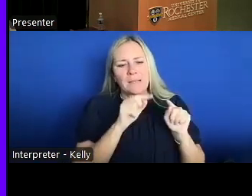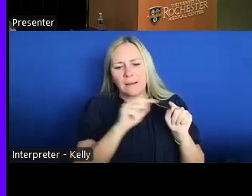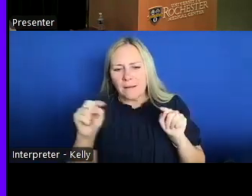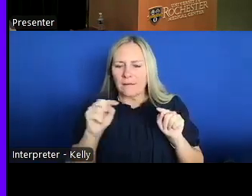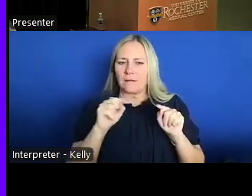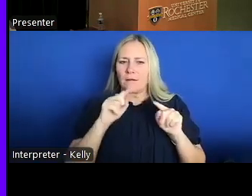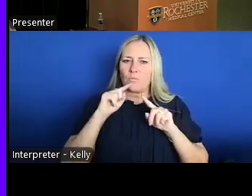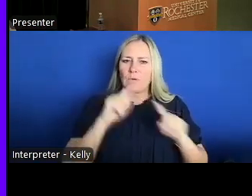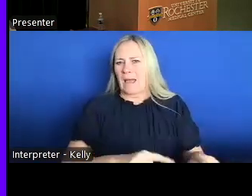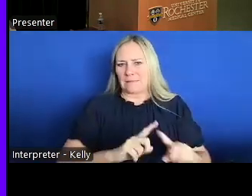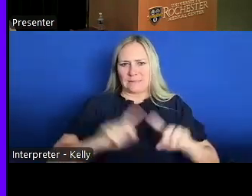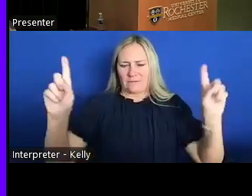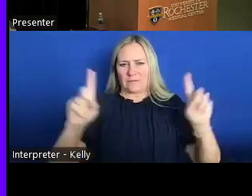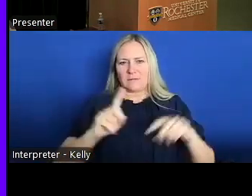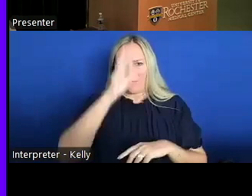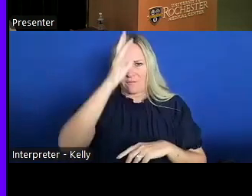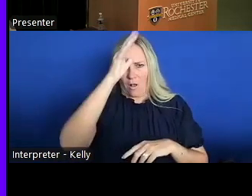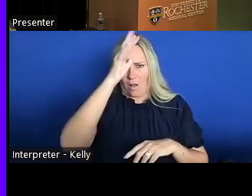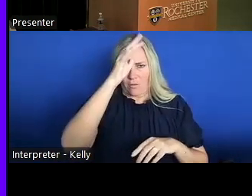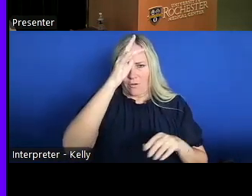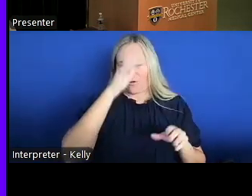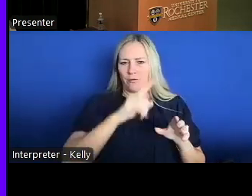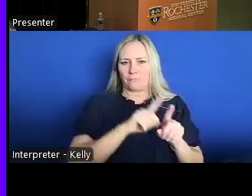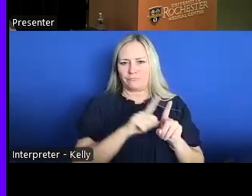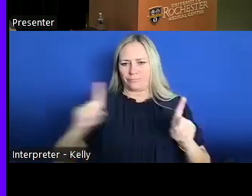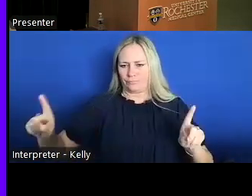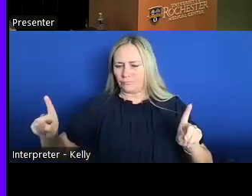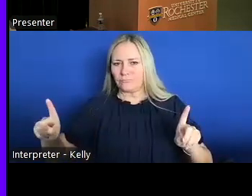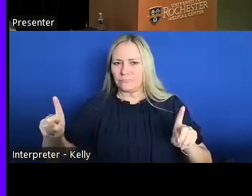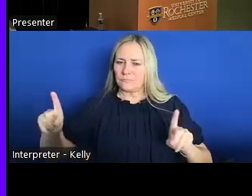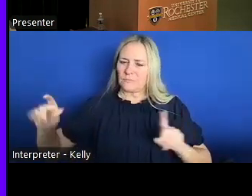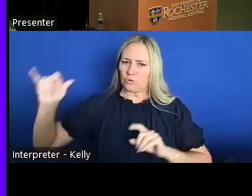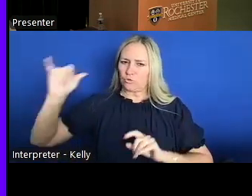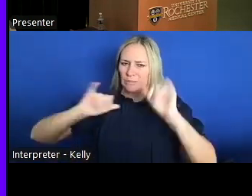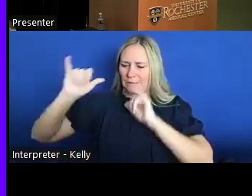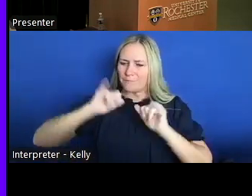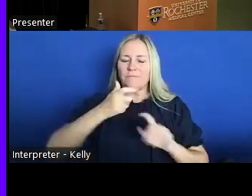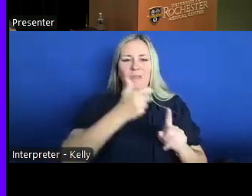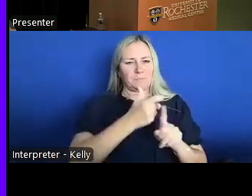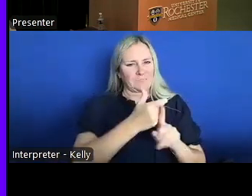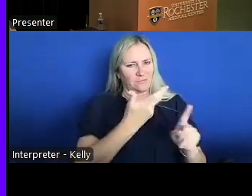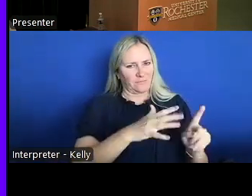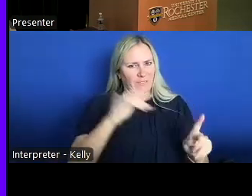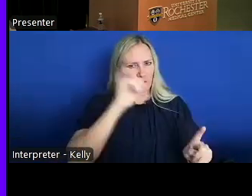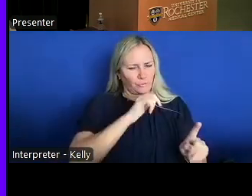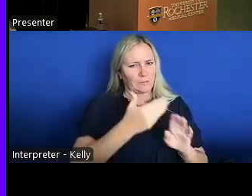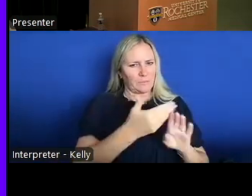father withdrew and started heavily drinking he was a bit of a drinker but that's where he turned